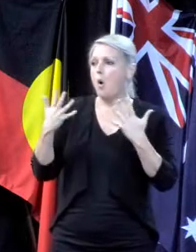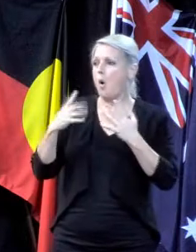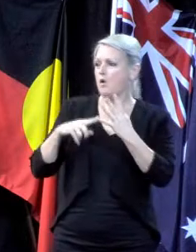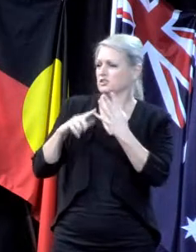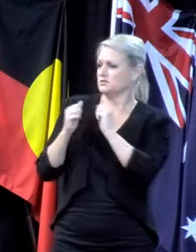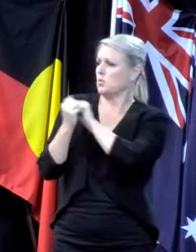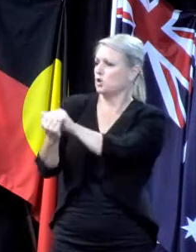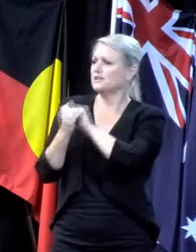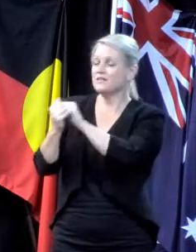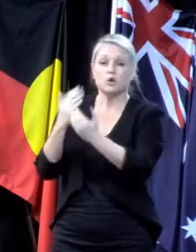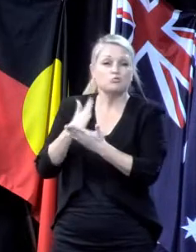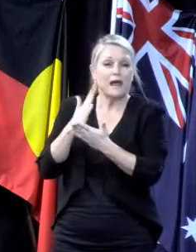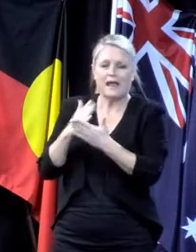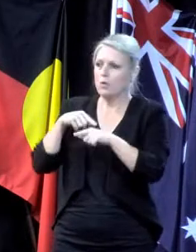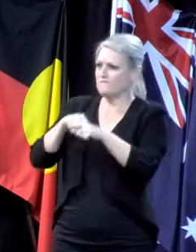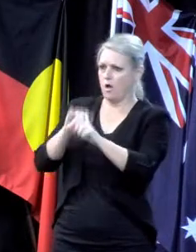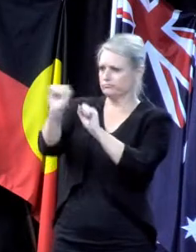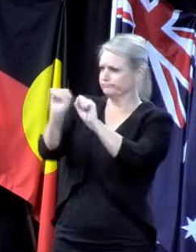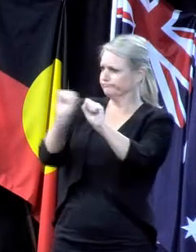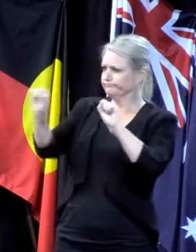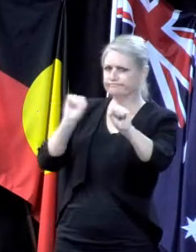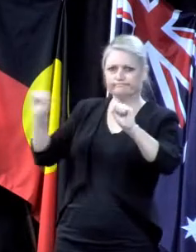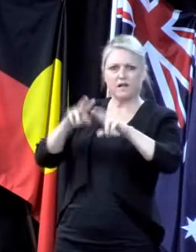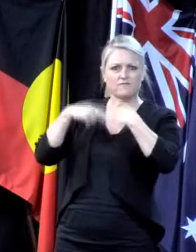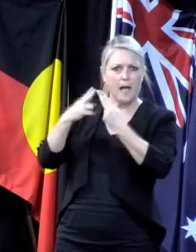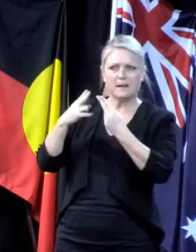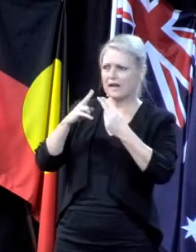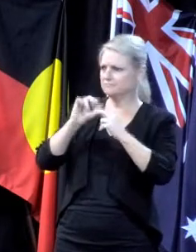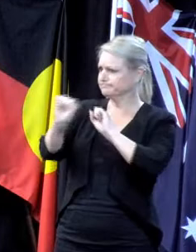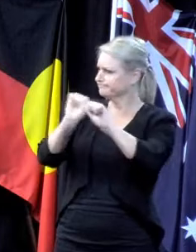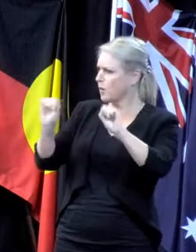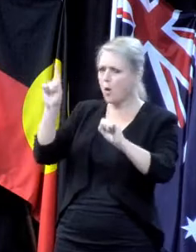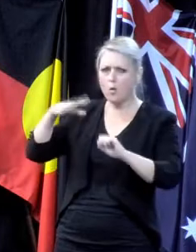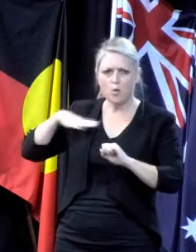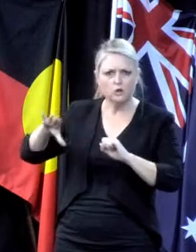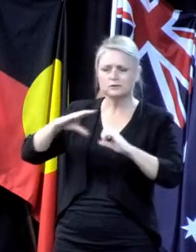So, it's an individual family basis of how we communicate, and we're proactive.